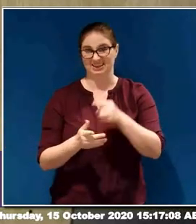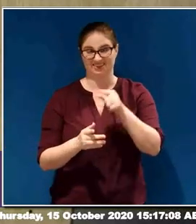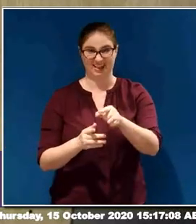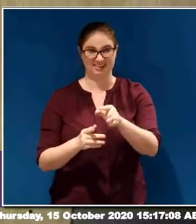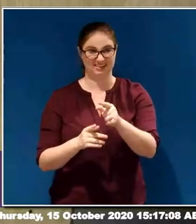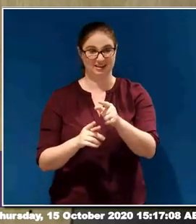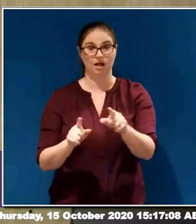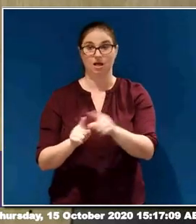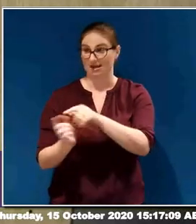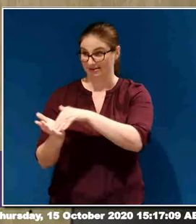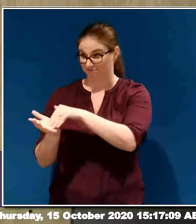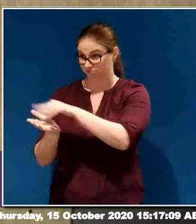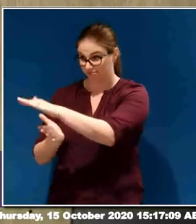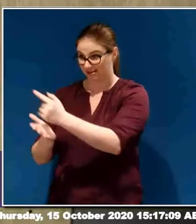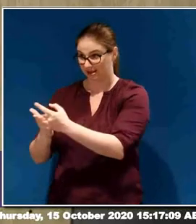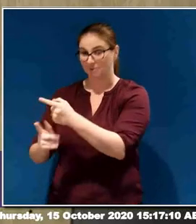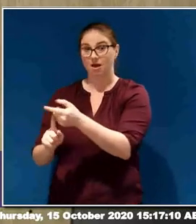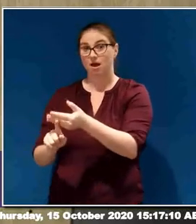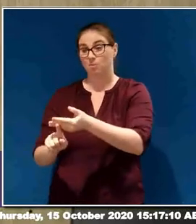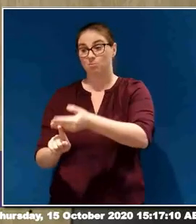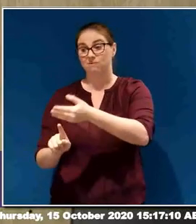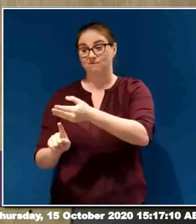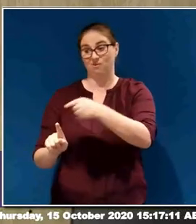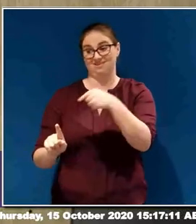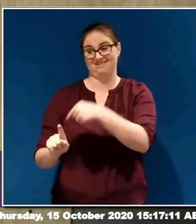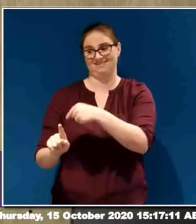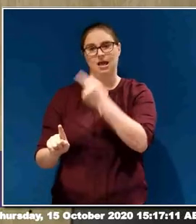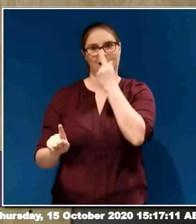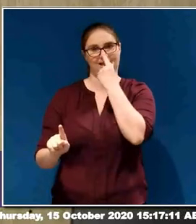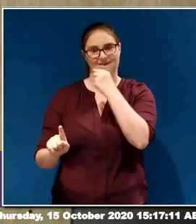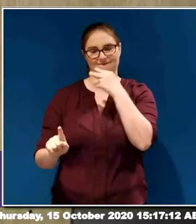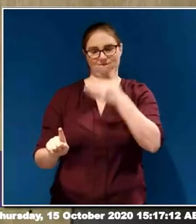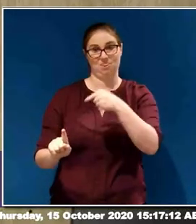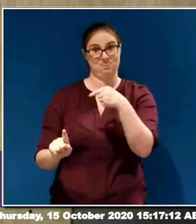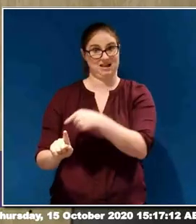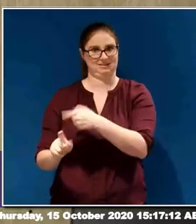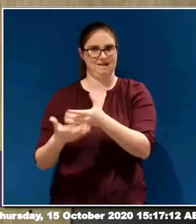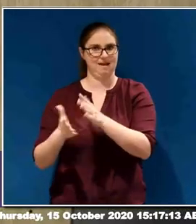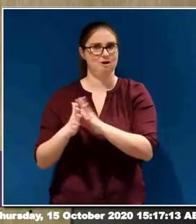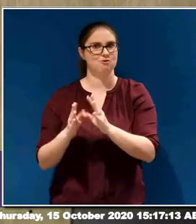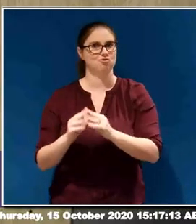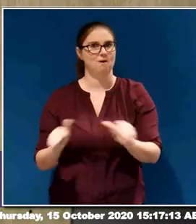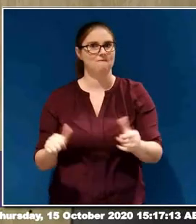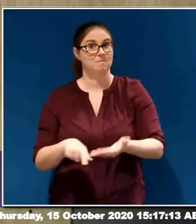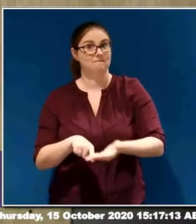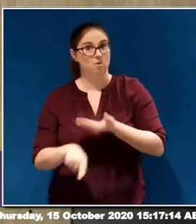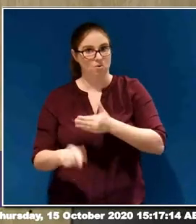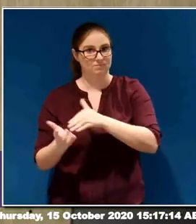And I was approached to begin this project by an acting school principal who came